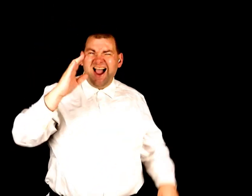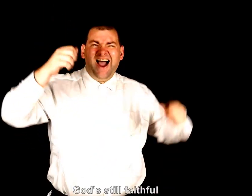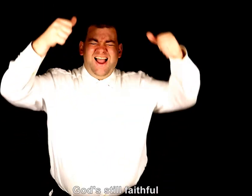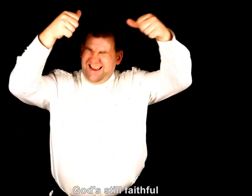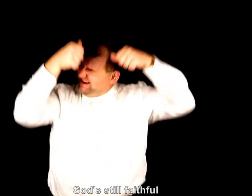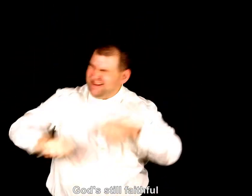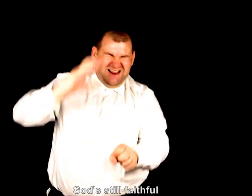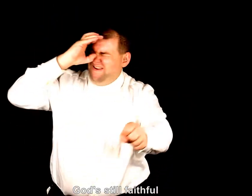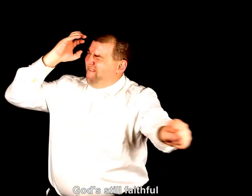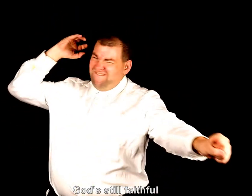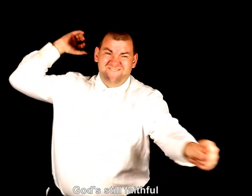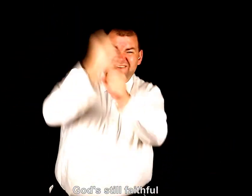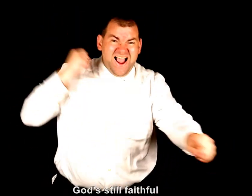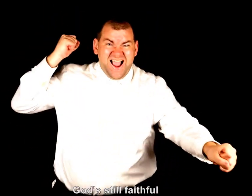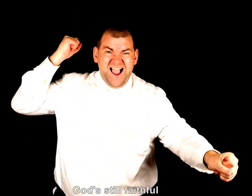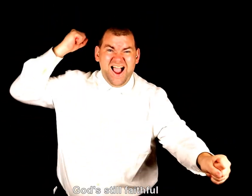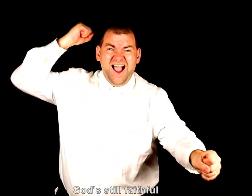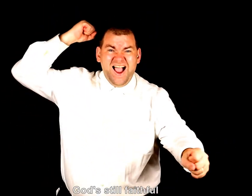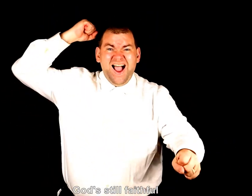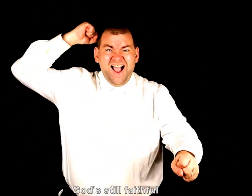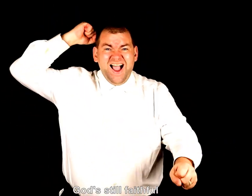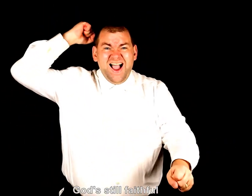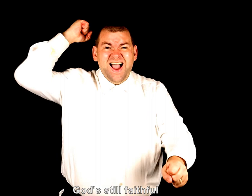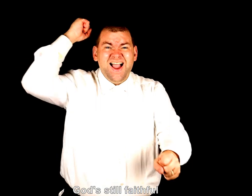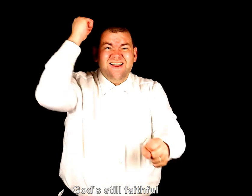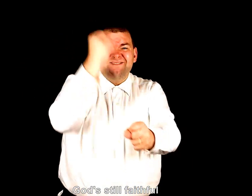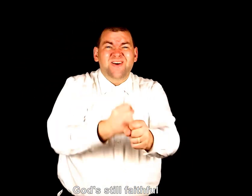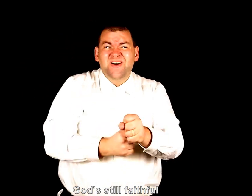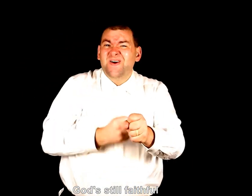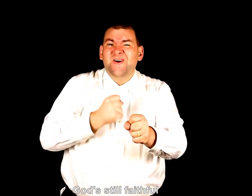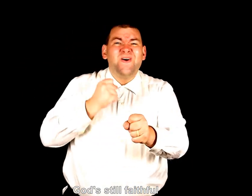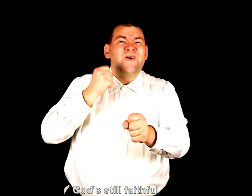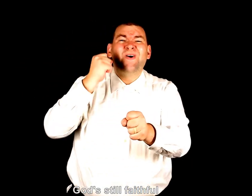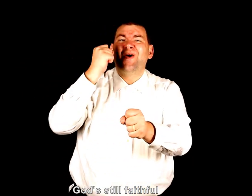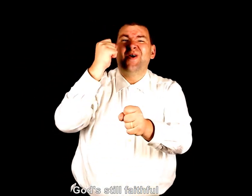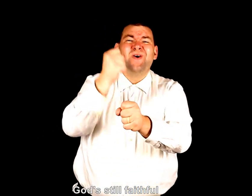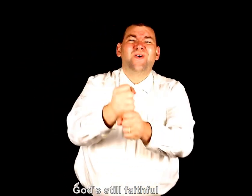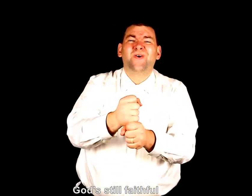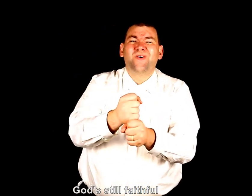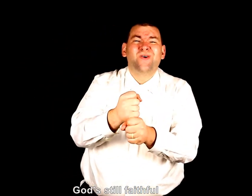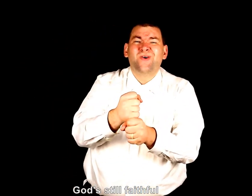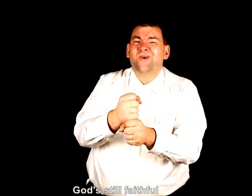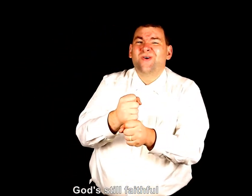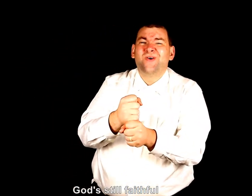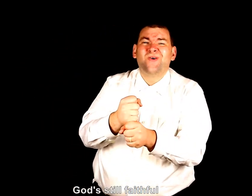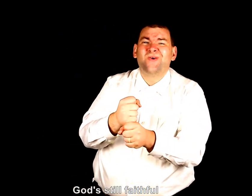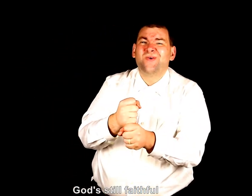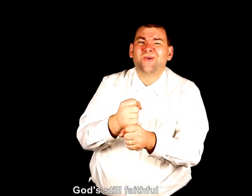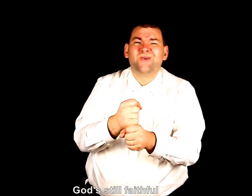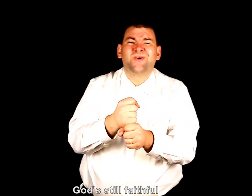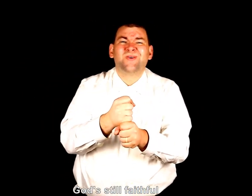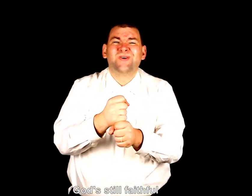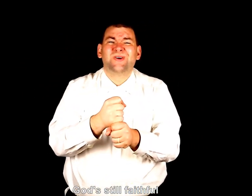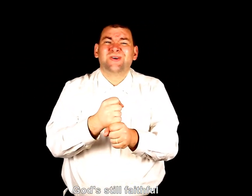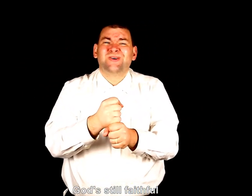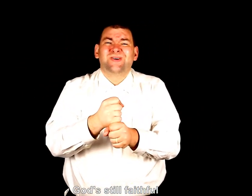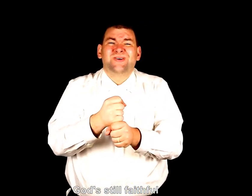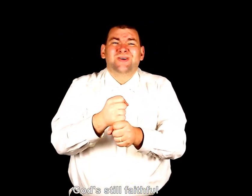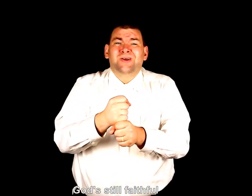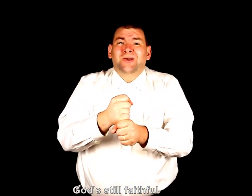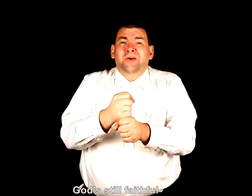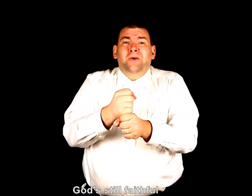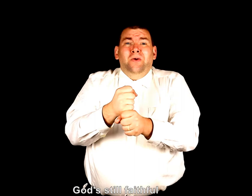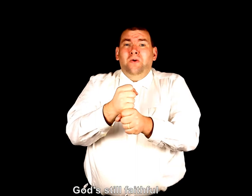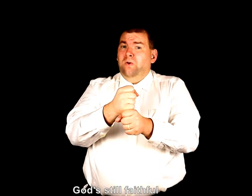God's still faithful